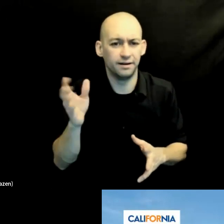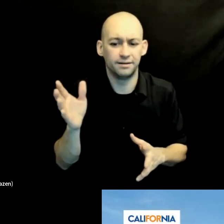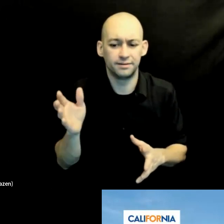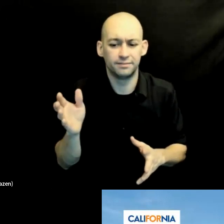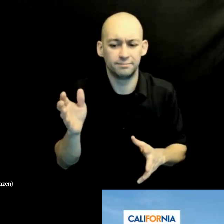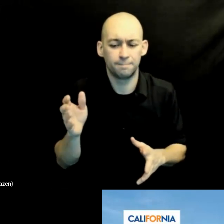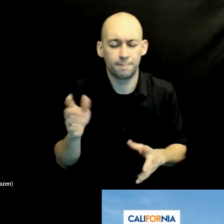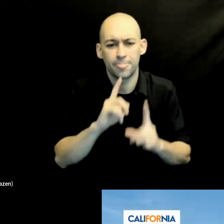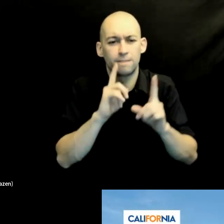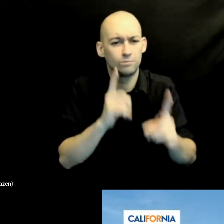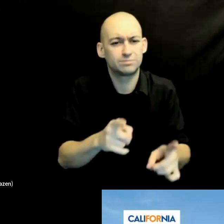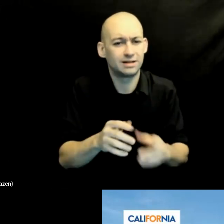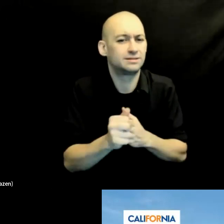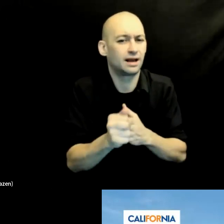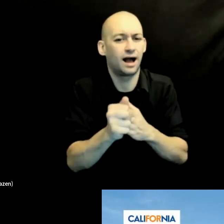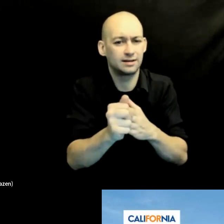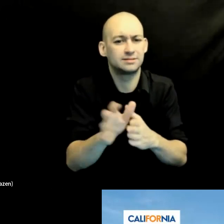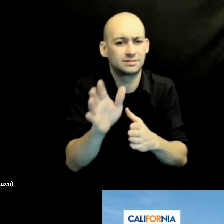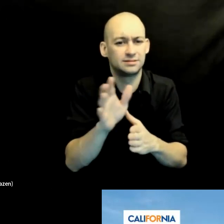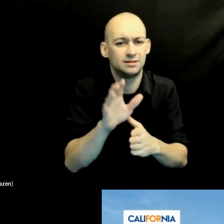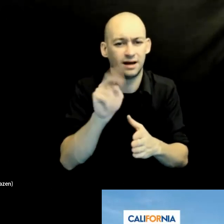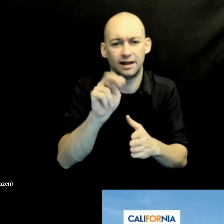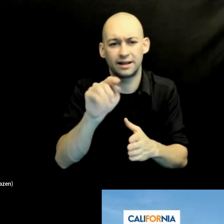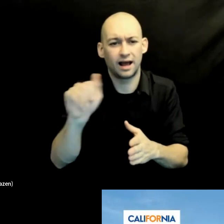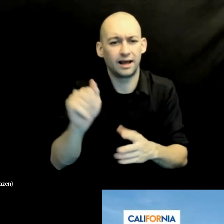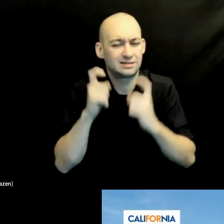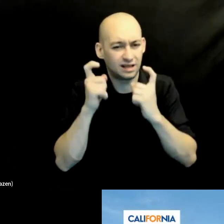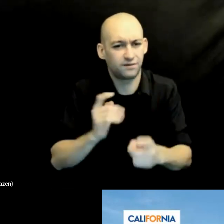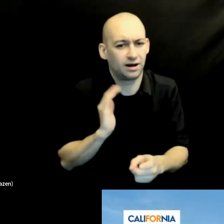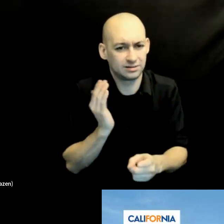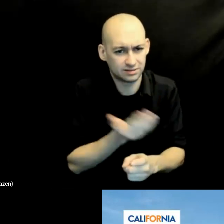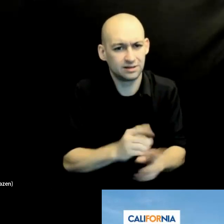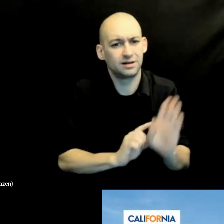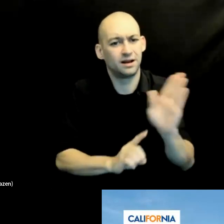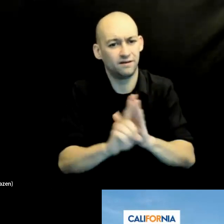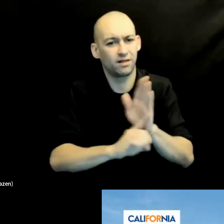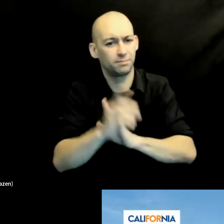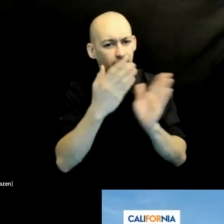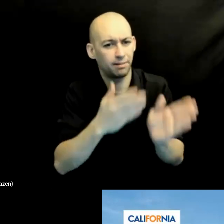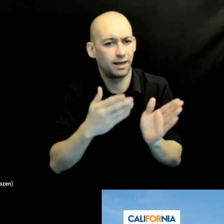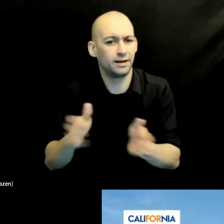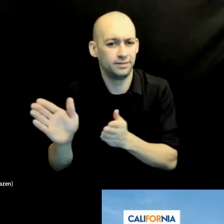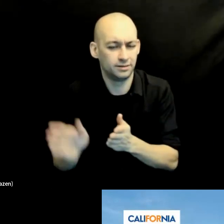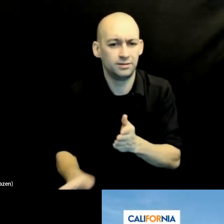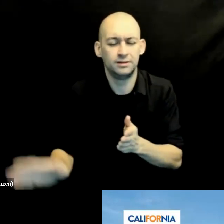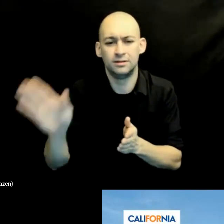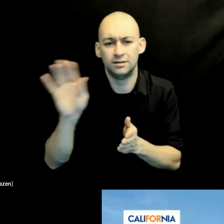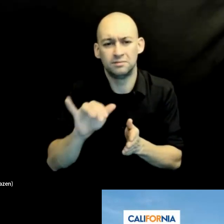response to the guidance that the NTIA’s given us to develop the Plan. That really identifies